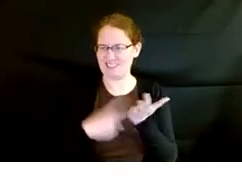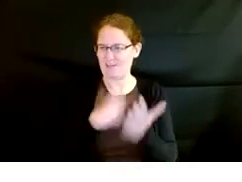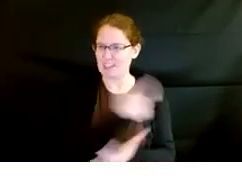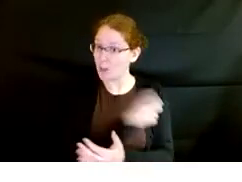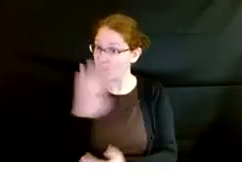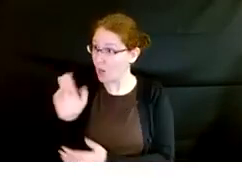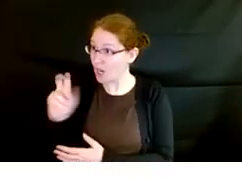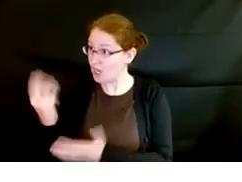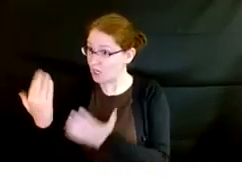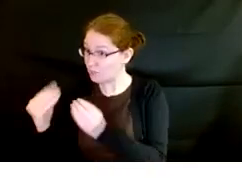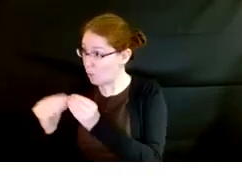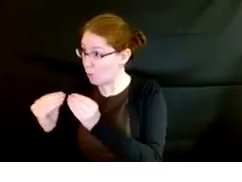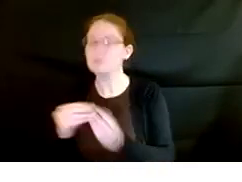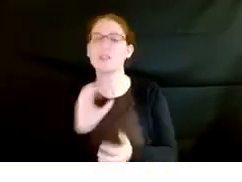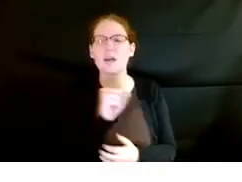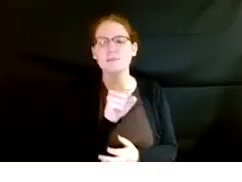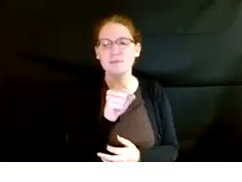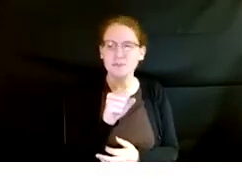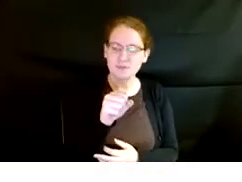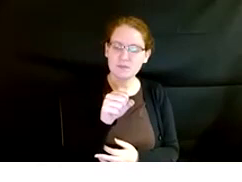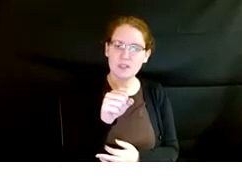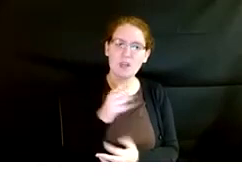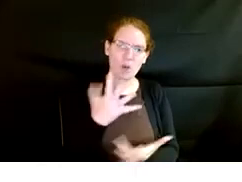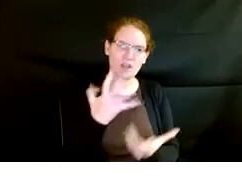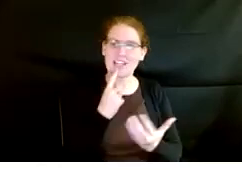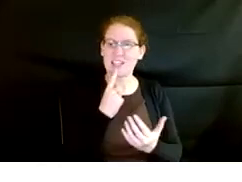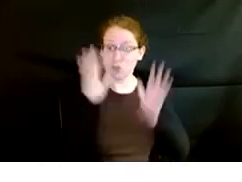yeah well I was just gonna say you know to that that's a great point Sherry and